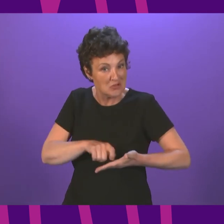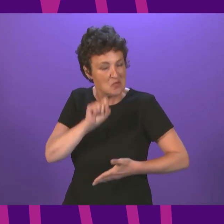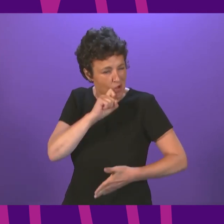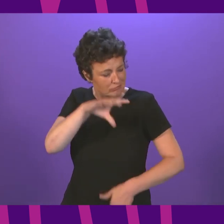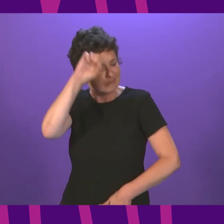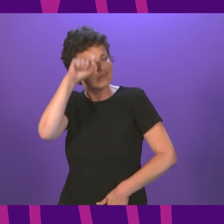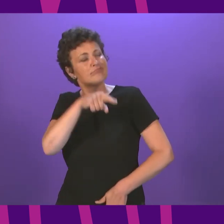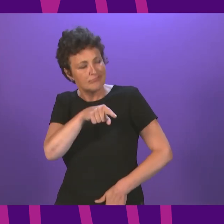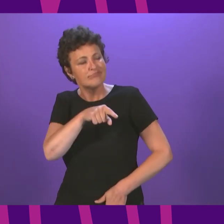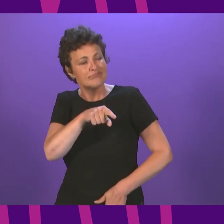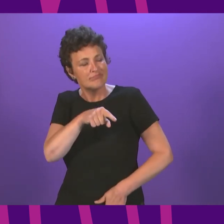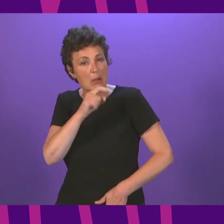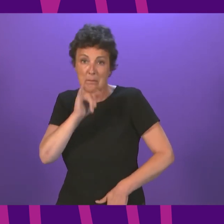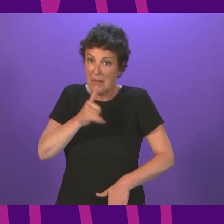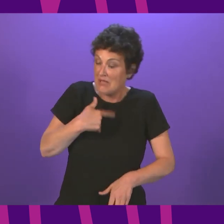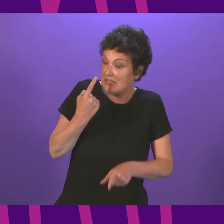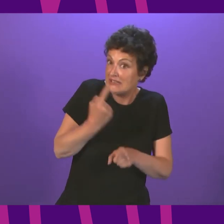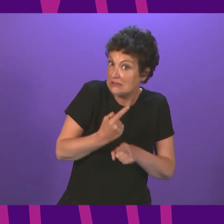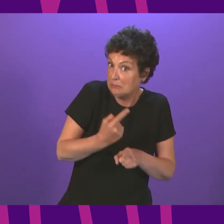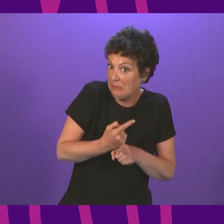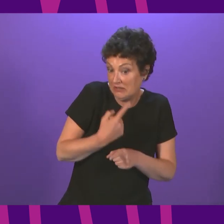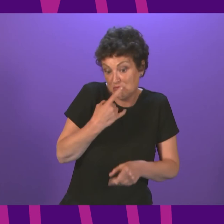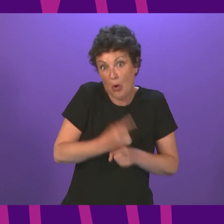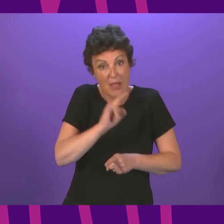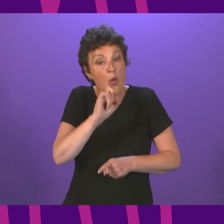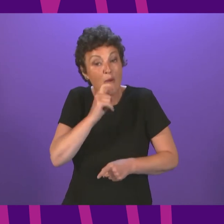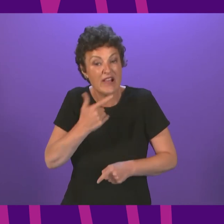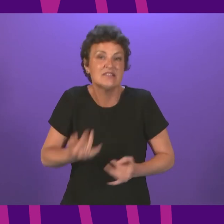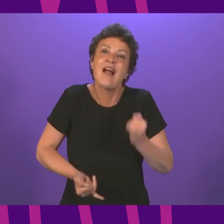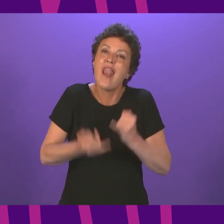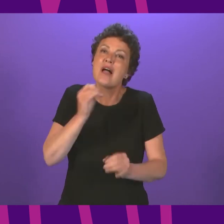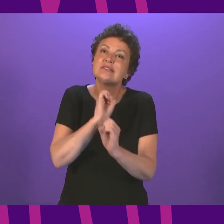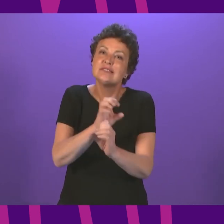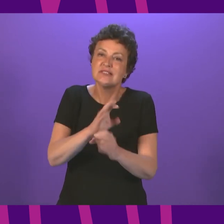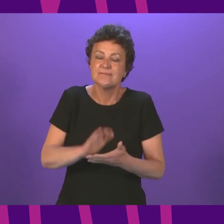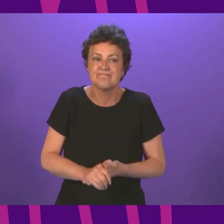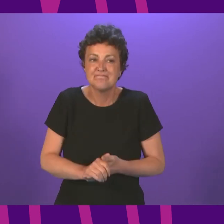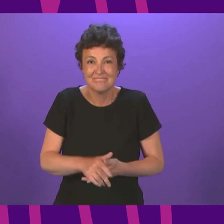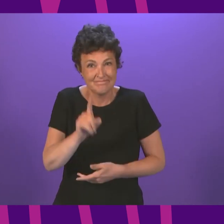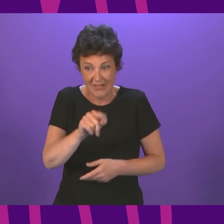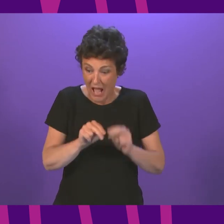or committee consultation and scrutiny and we had little more than 12 hours after stages